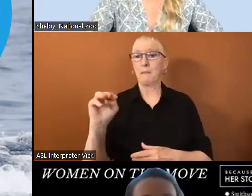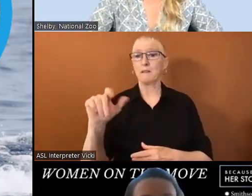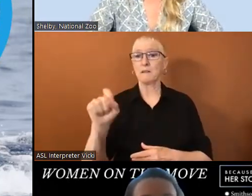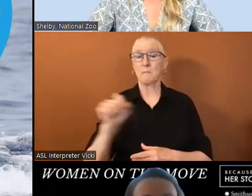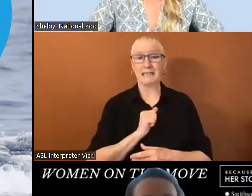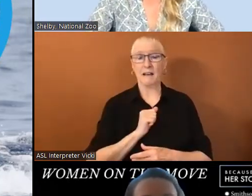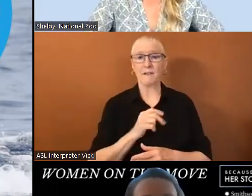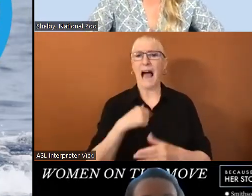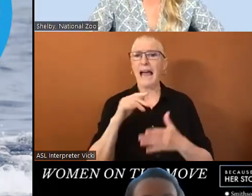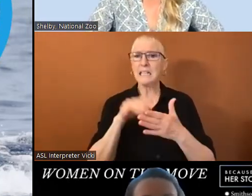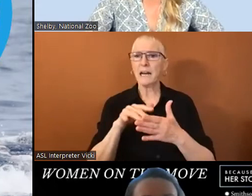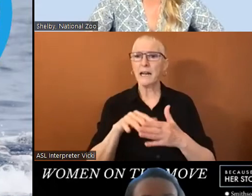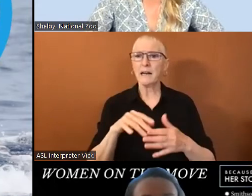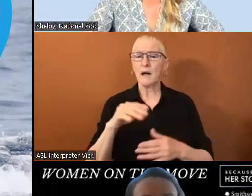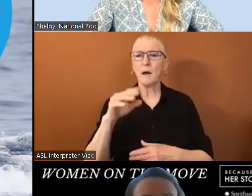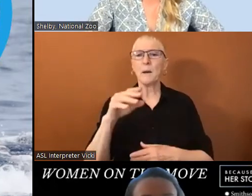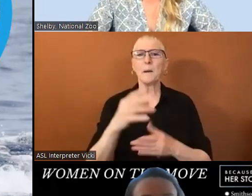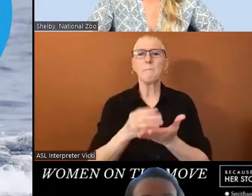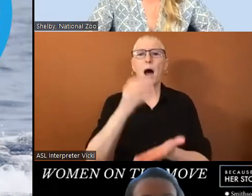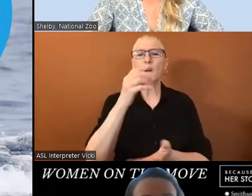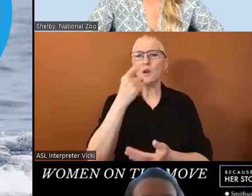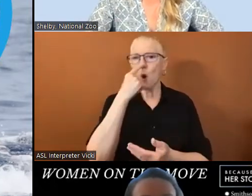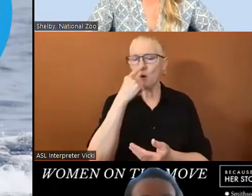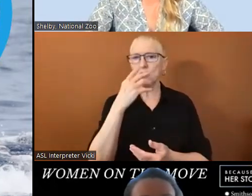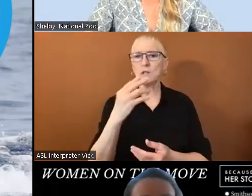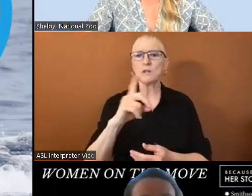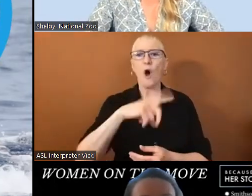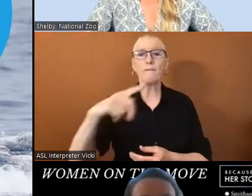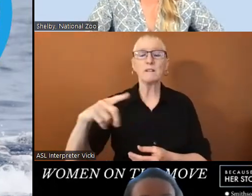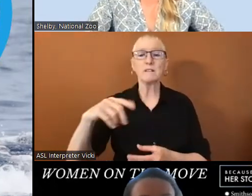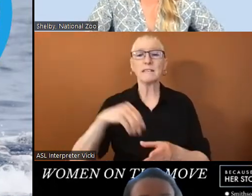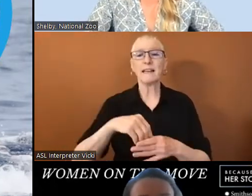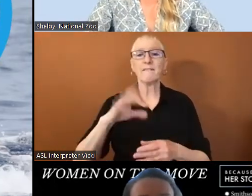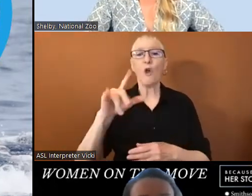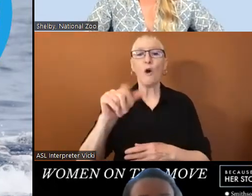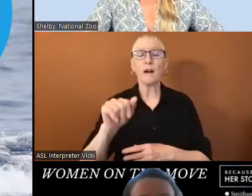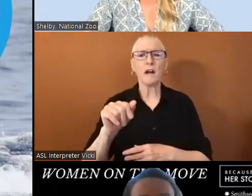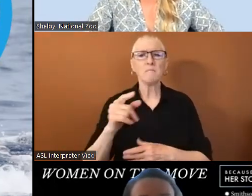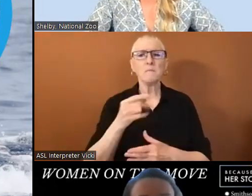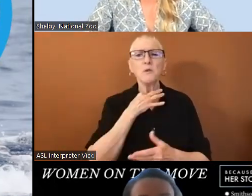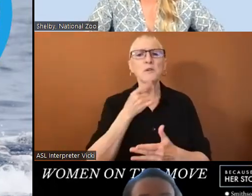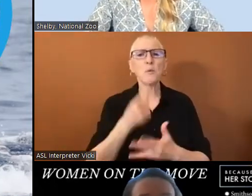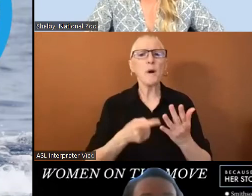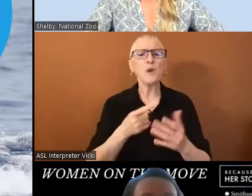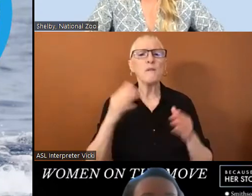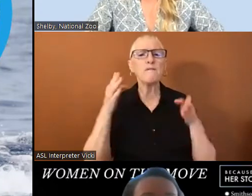I studied bottlenose dolphins in Florida. What species are you currently focused on tracking?